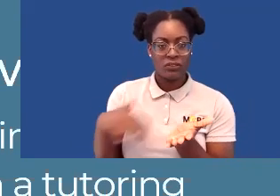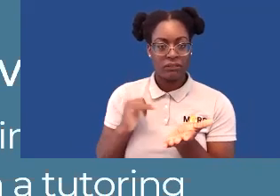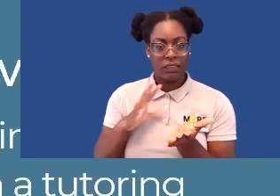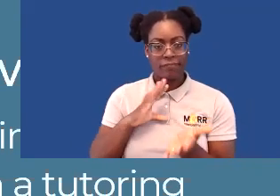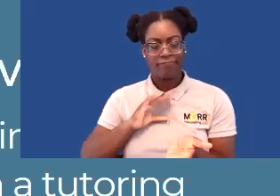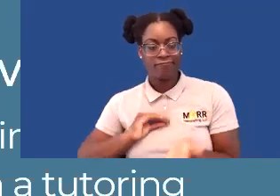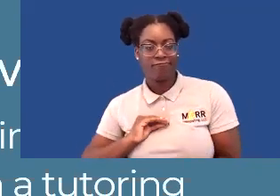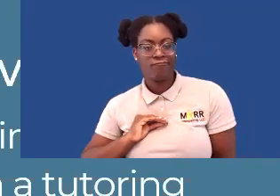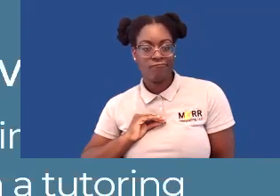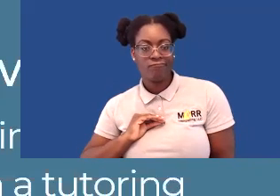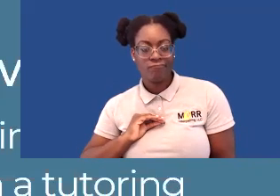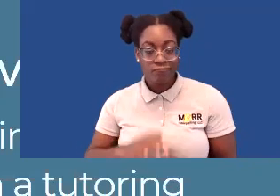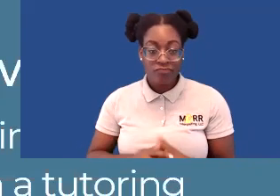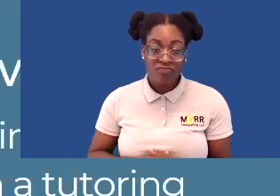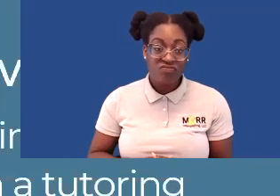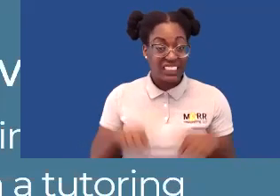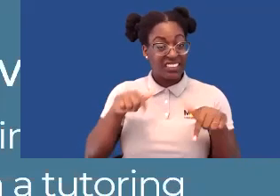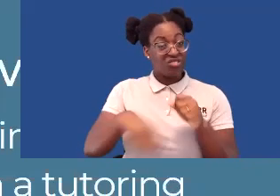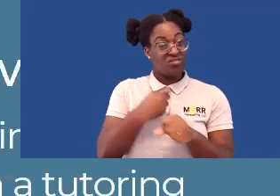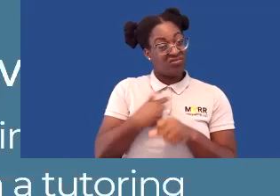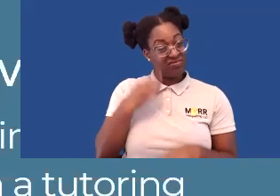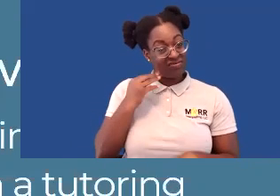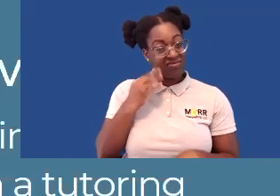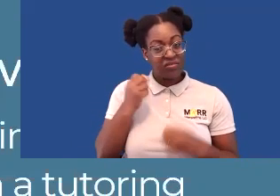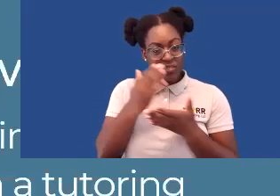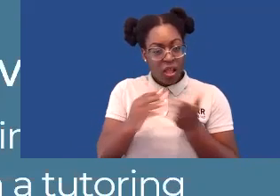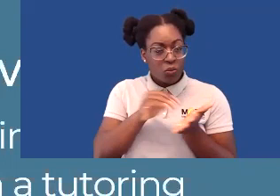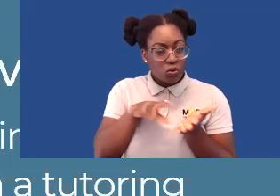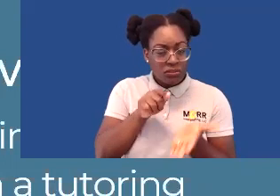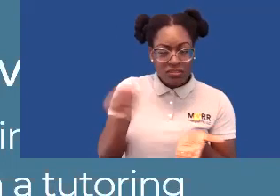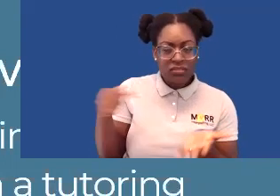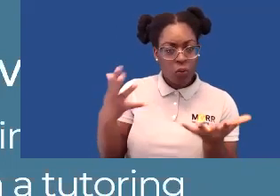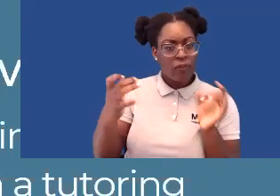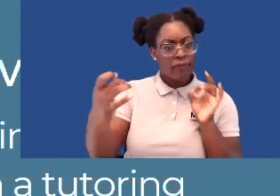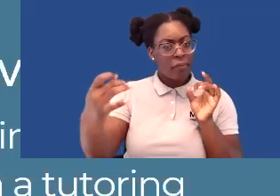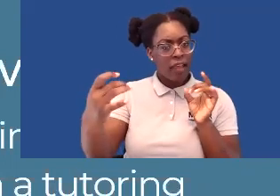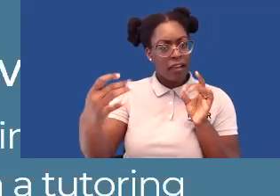who have wanted feedback on their papers in my classes and have actually opted to have an asynchronous approach